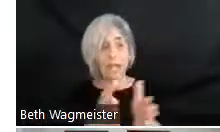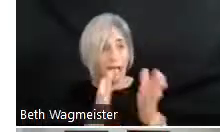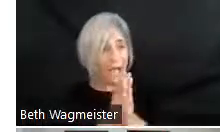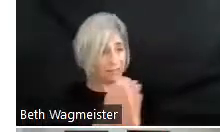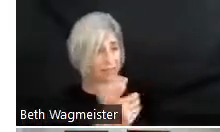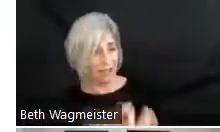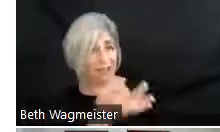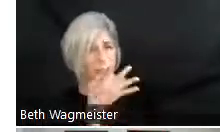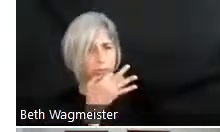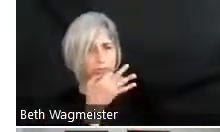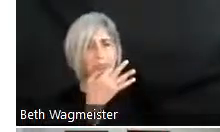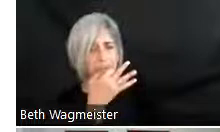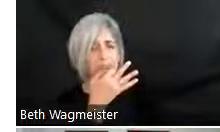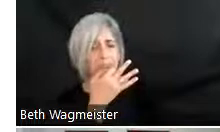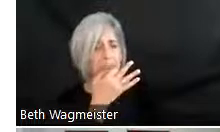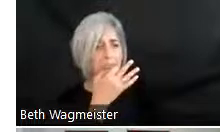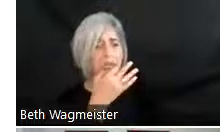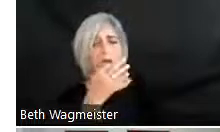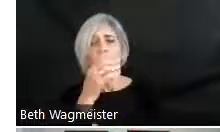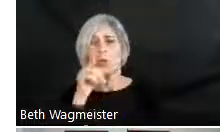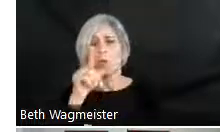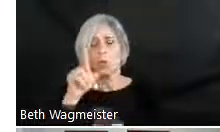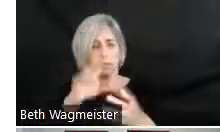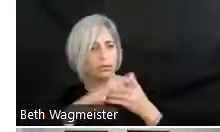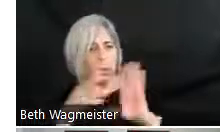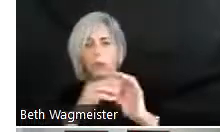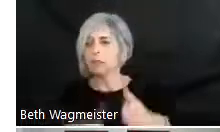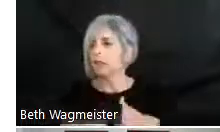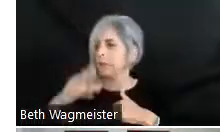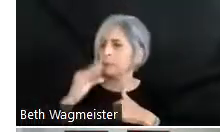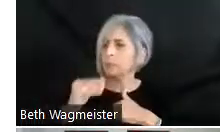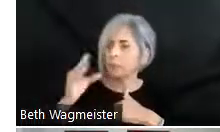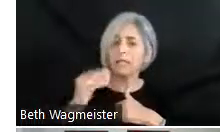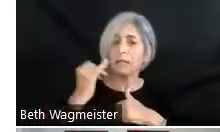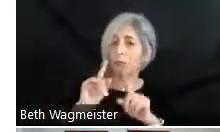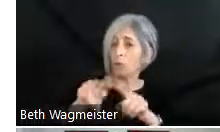really great. One page reports, stories, lived experiences, in fact if you go on Youtube,